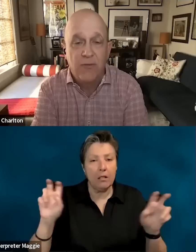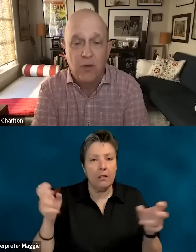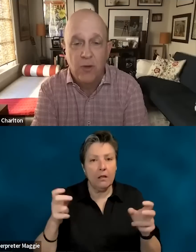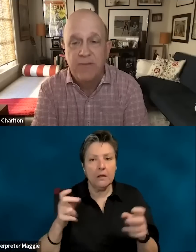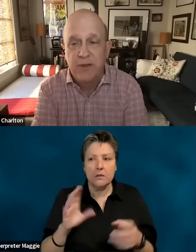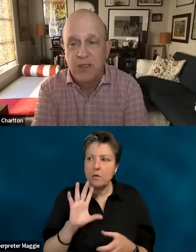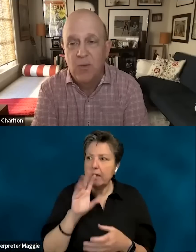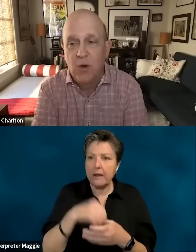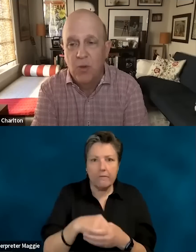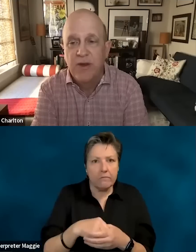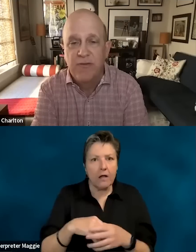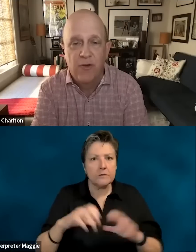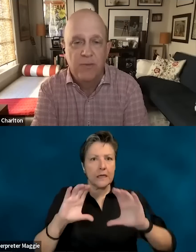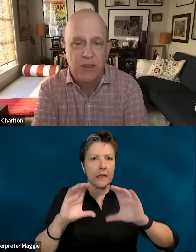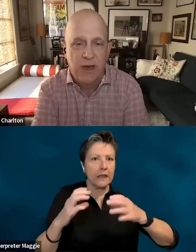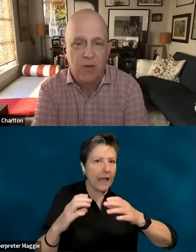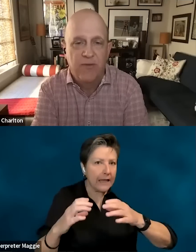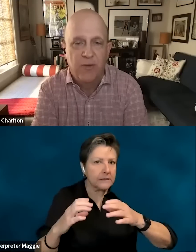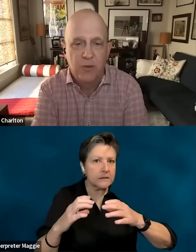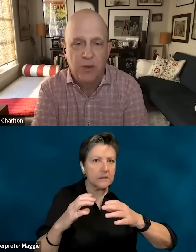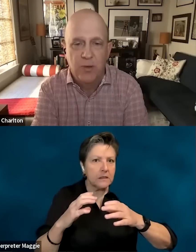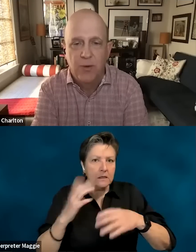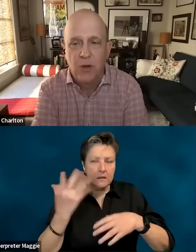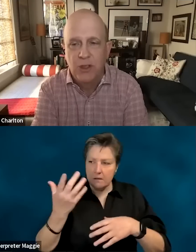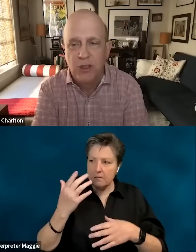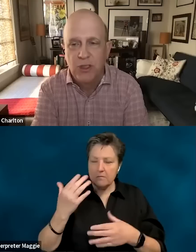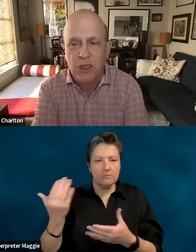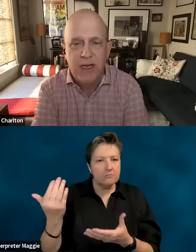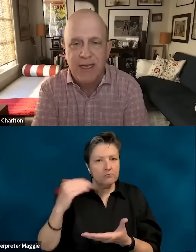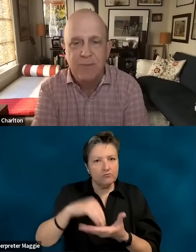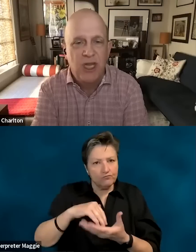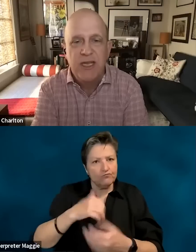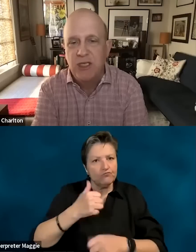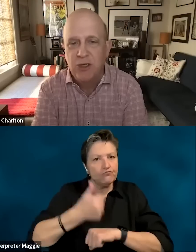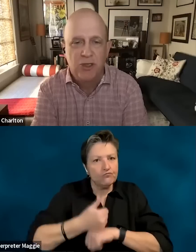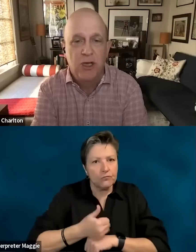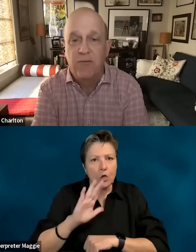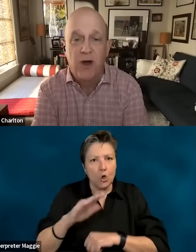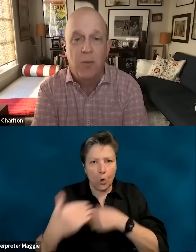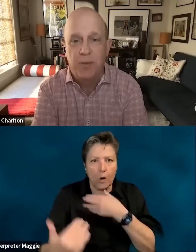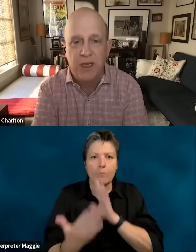or involved creatively somewhere reaffirms that, reaffirms what your approach is and to not keep changing yourself up